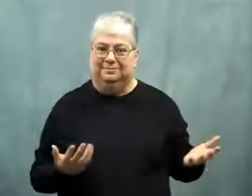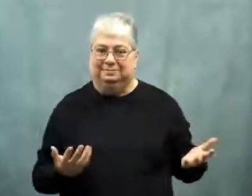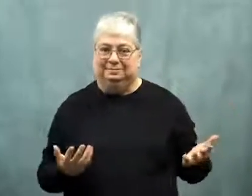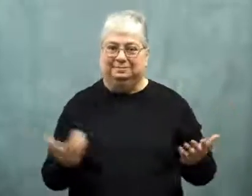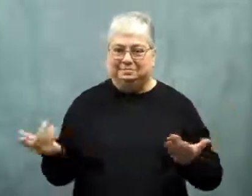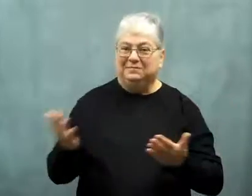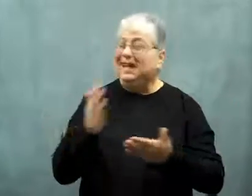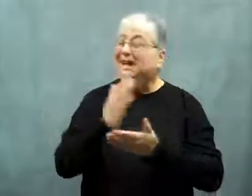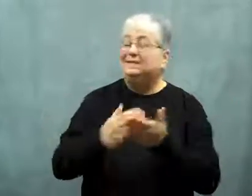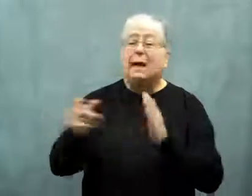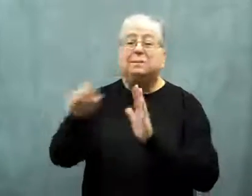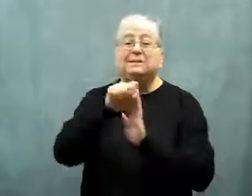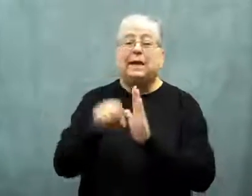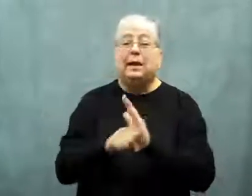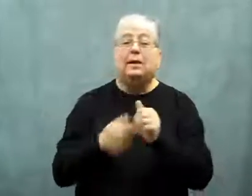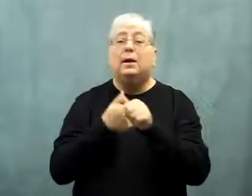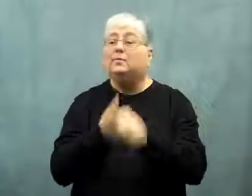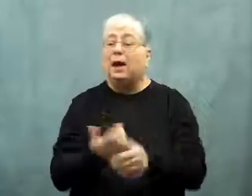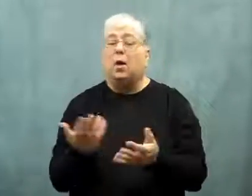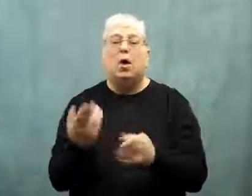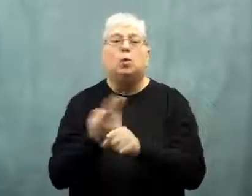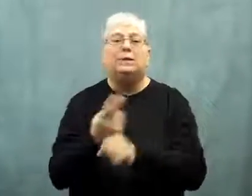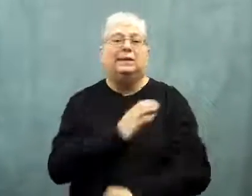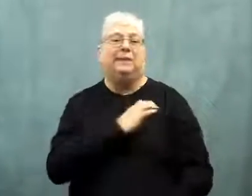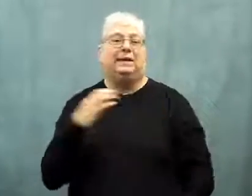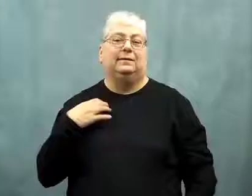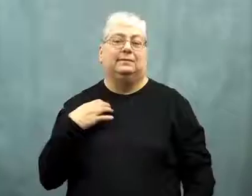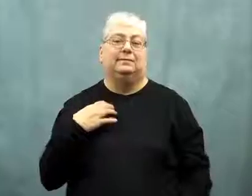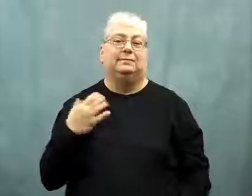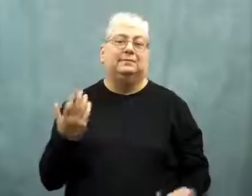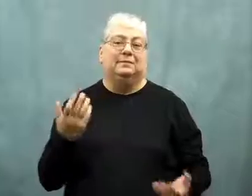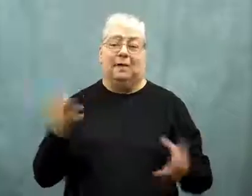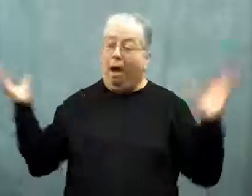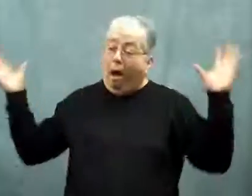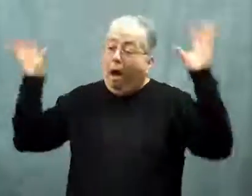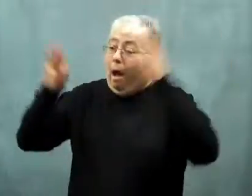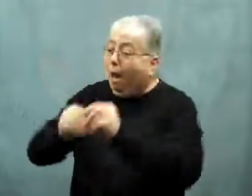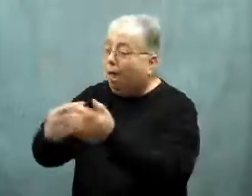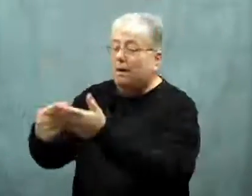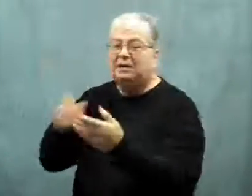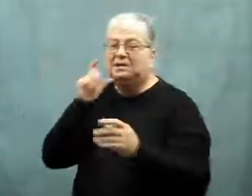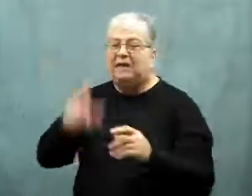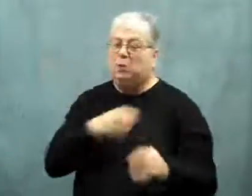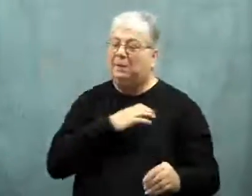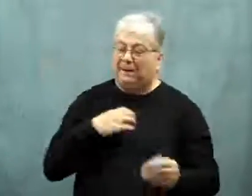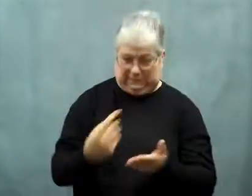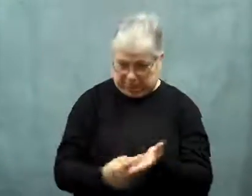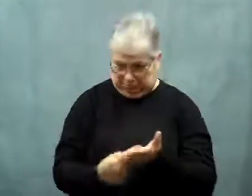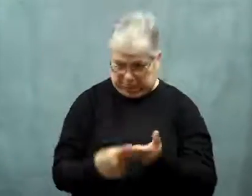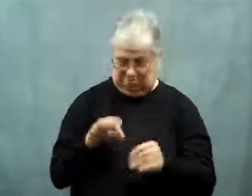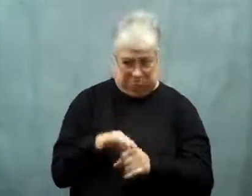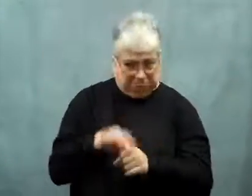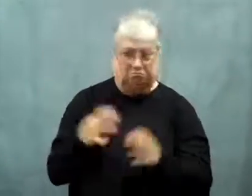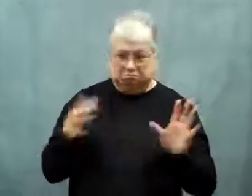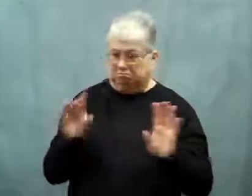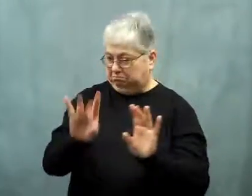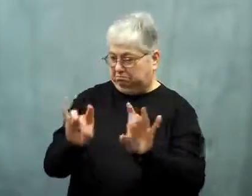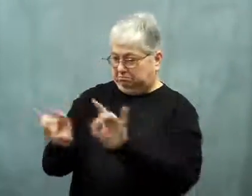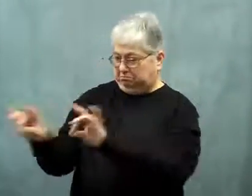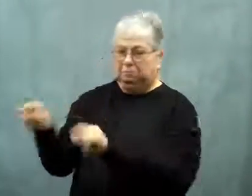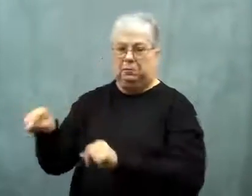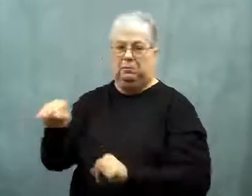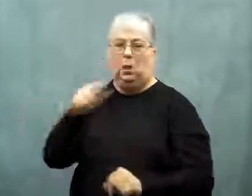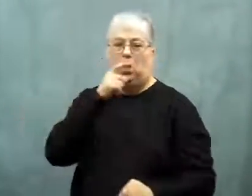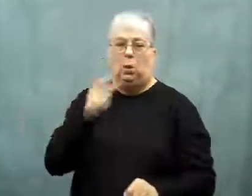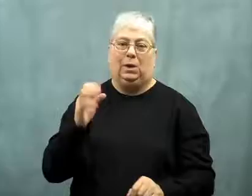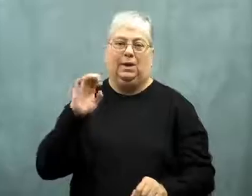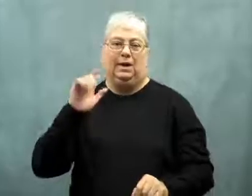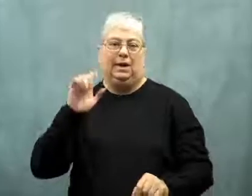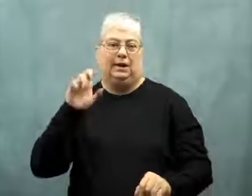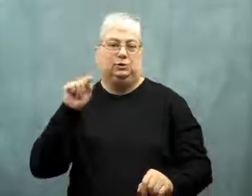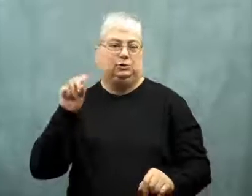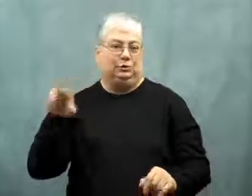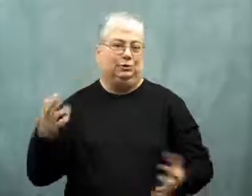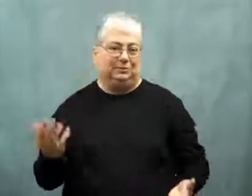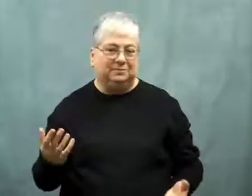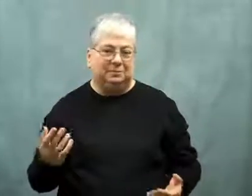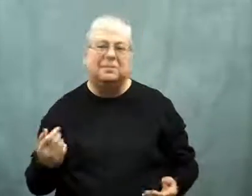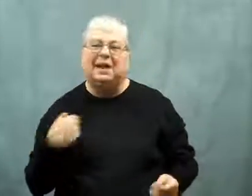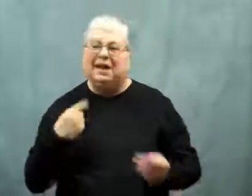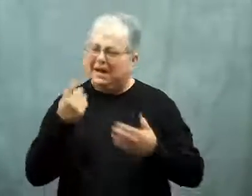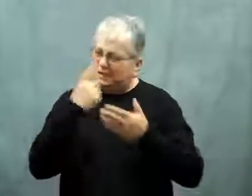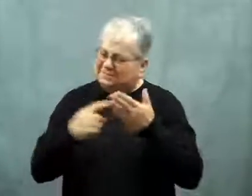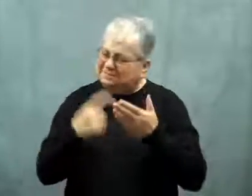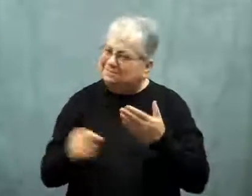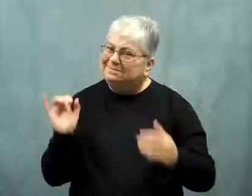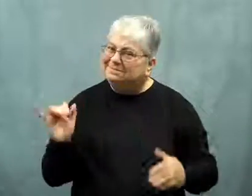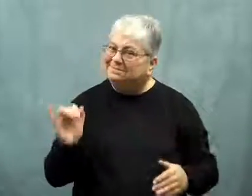In some states, the electors are chosen by committees and not at conventions.